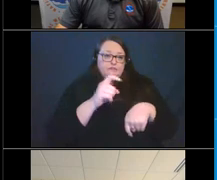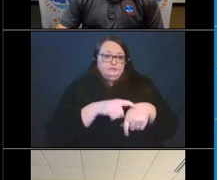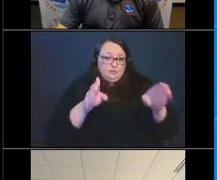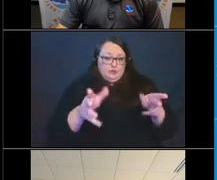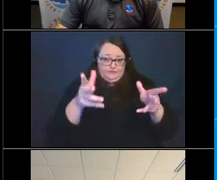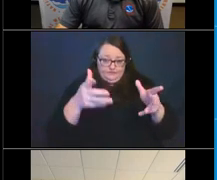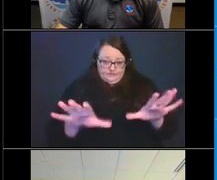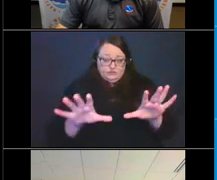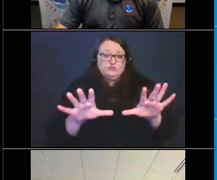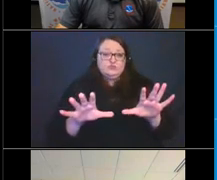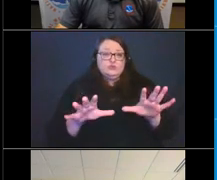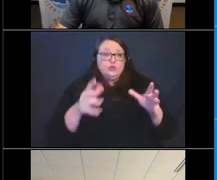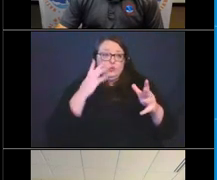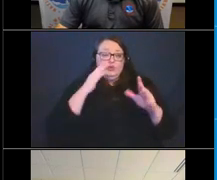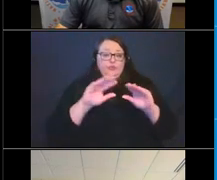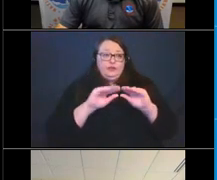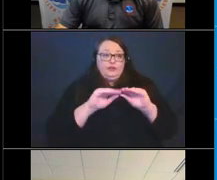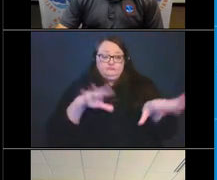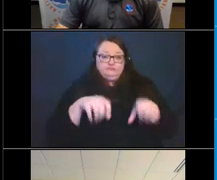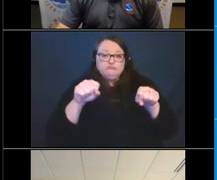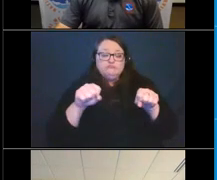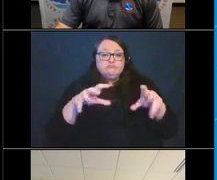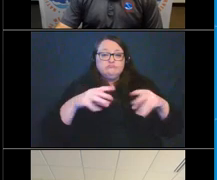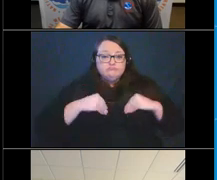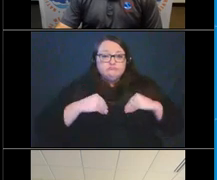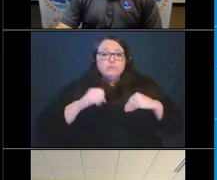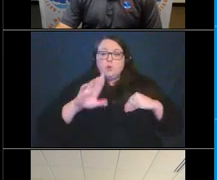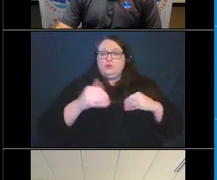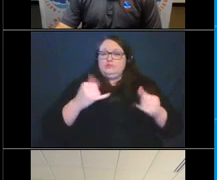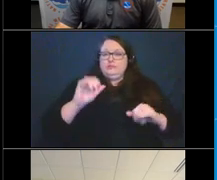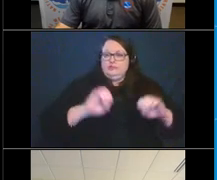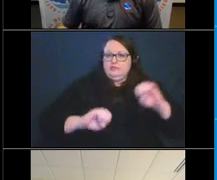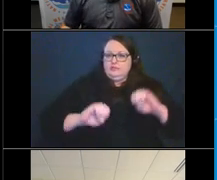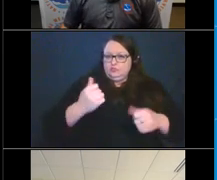considered experimental at that point? So the answer to the first question is,